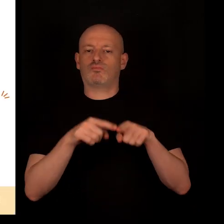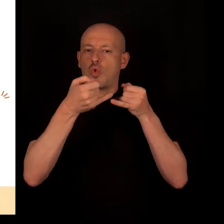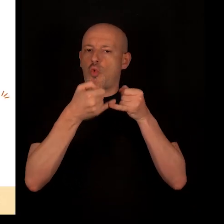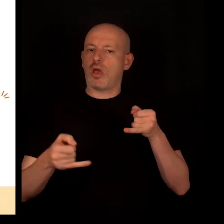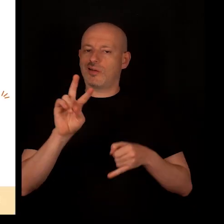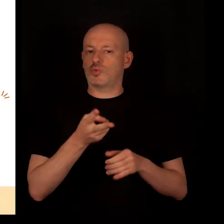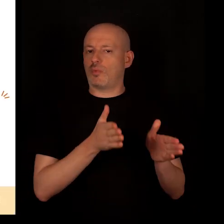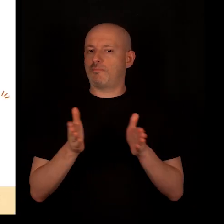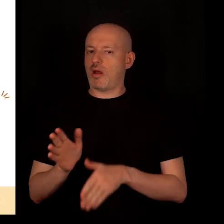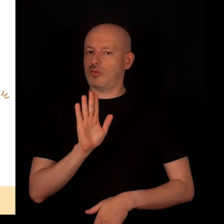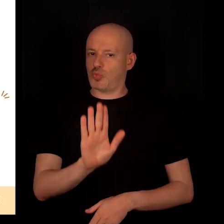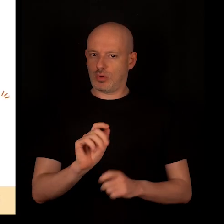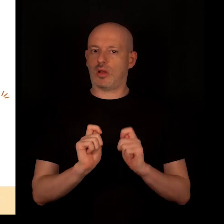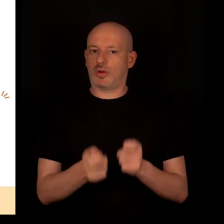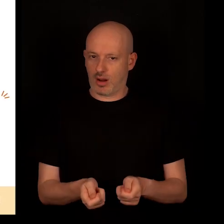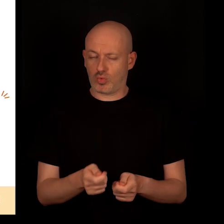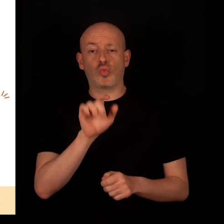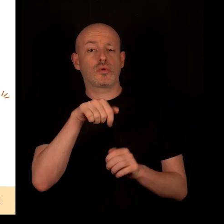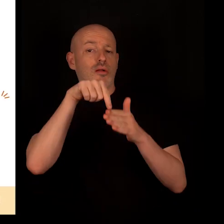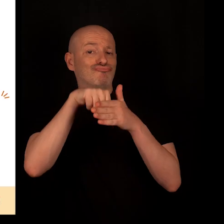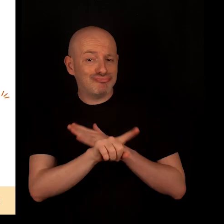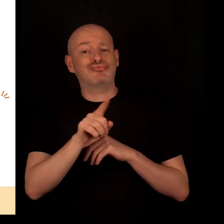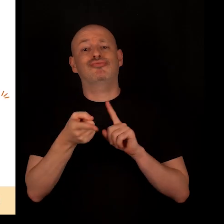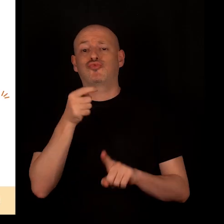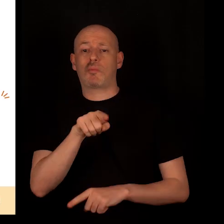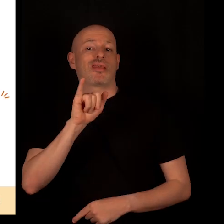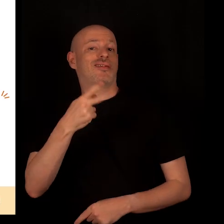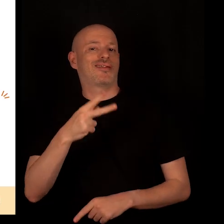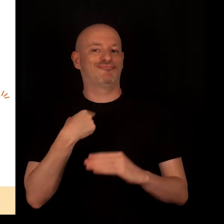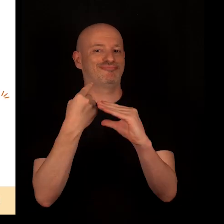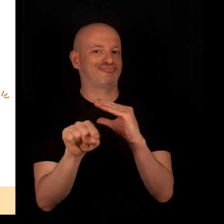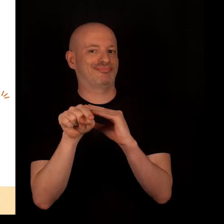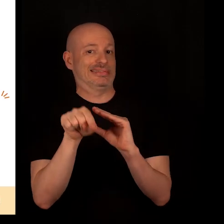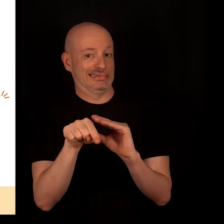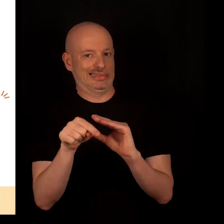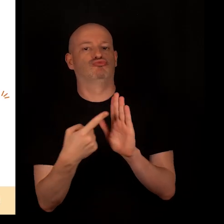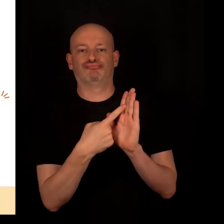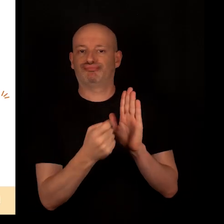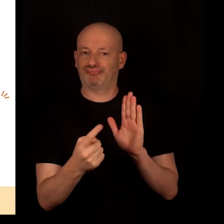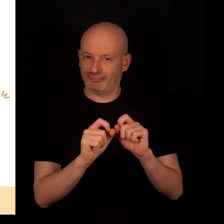it is the second part of your application. You can access it through the link we sent you.